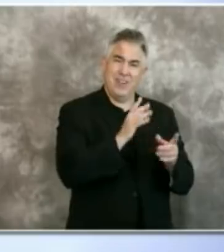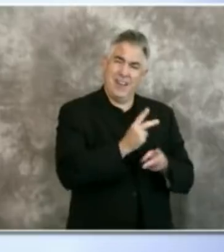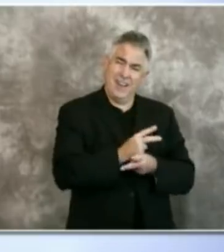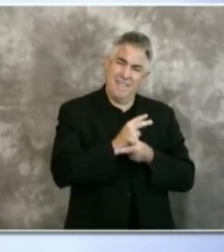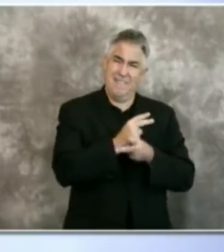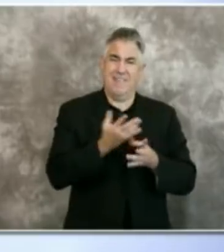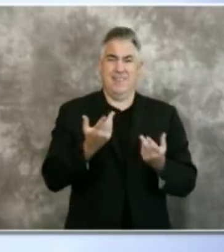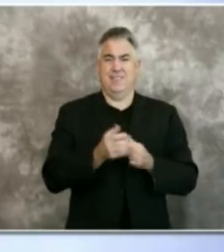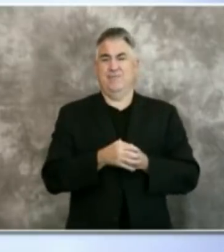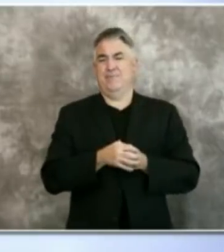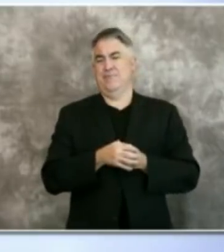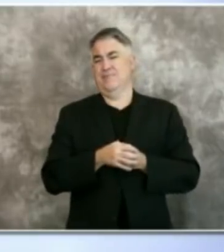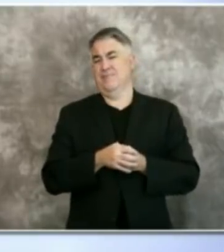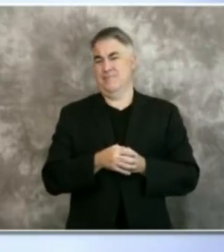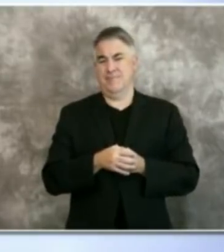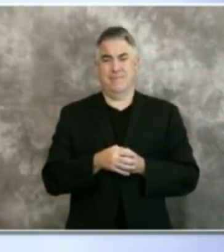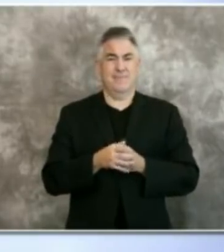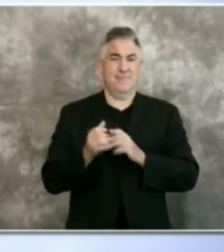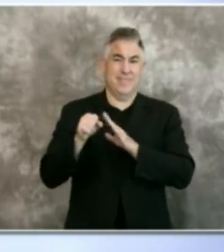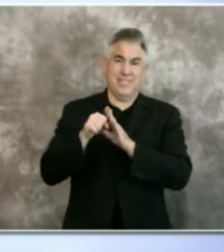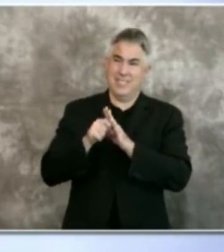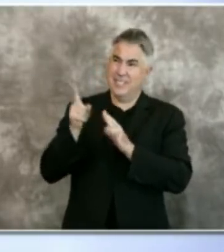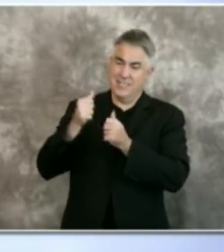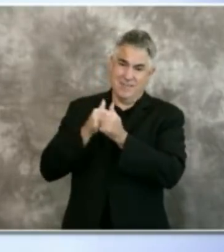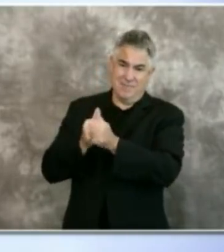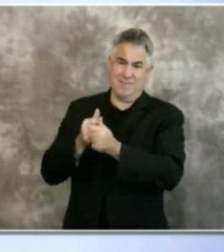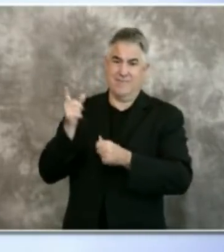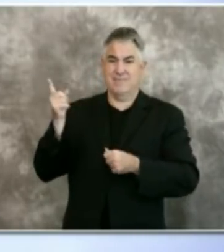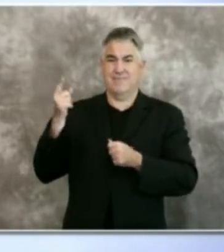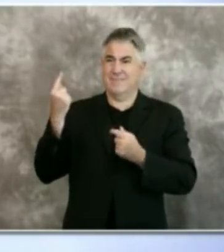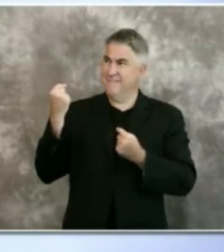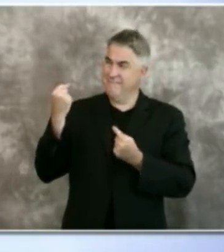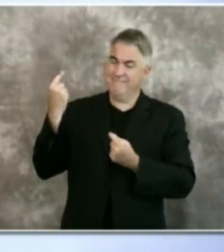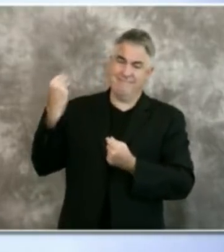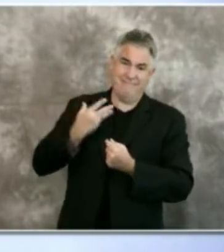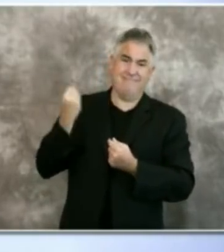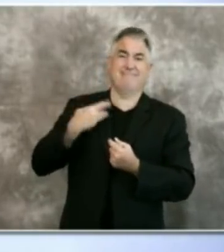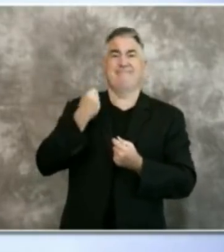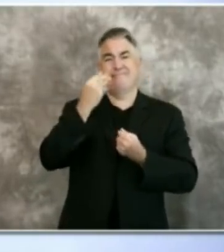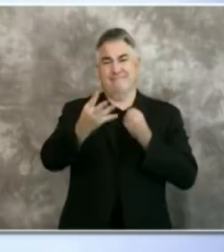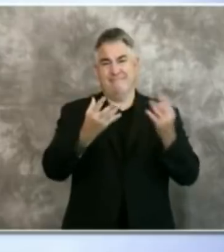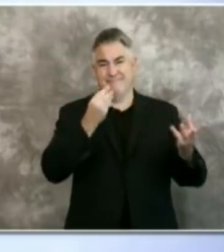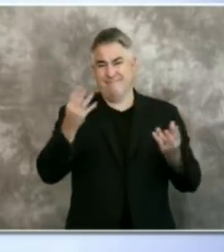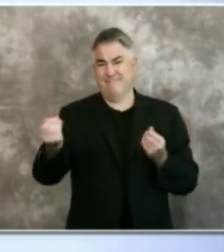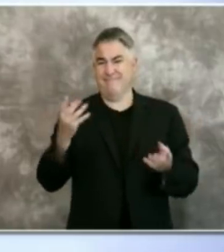OF NUMBERS, AVOID LARGE CROWDS, PARTICULARLY IN OR SETTING INDOOR SETTING I THINK CONSISTENT WITH THAT A GUY FROM WHAT WE'VE BEEN DOING ARE